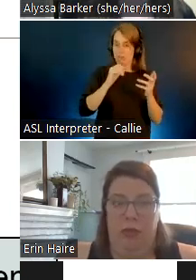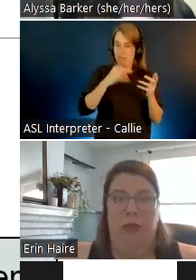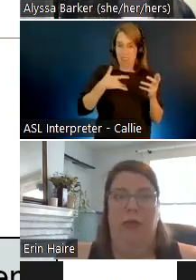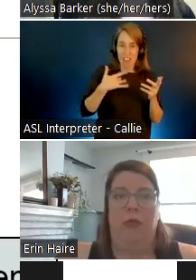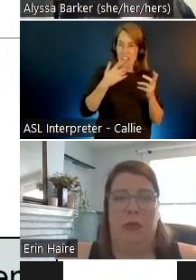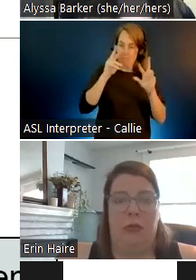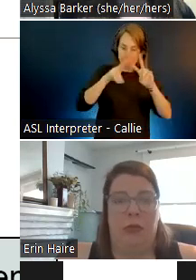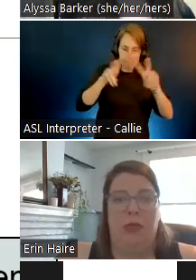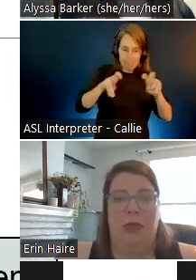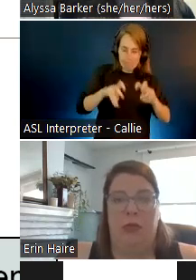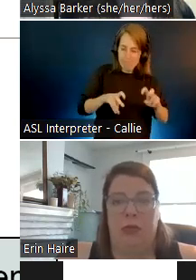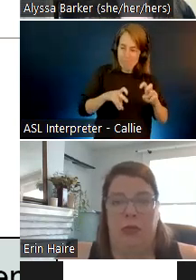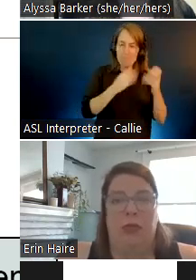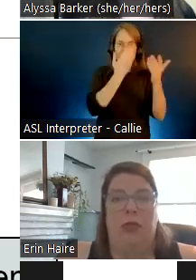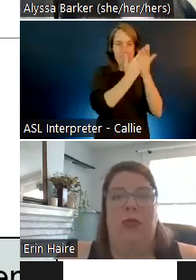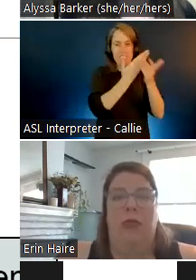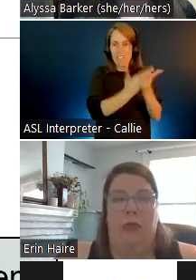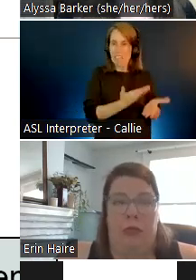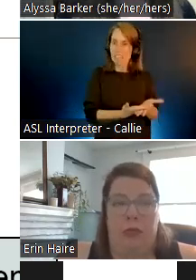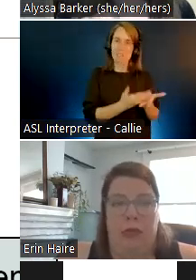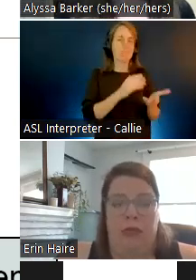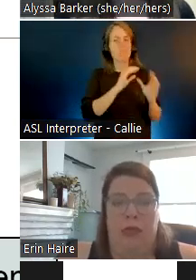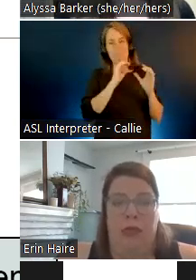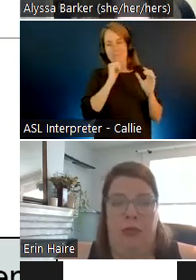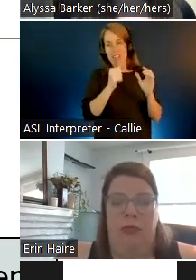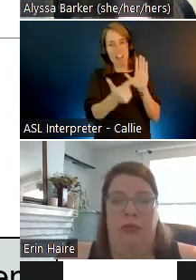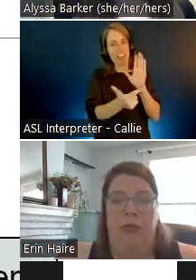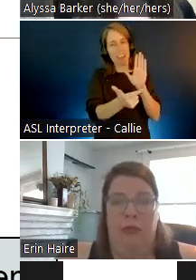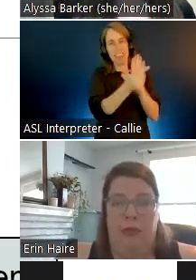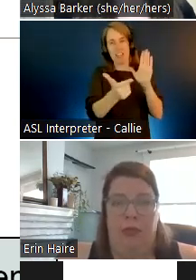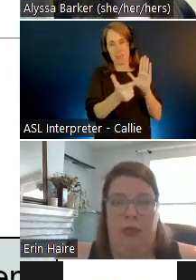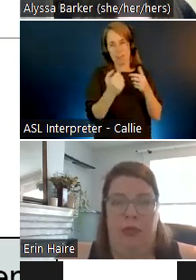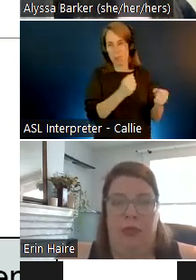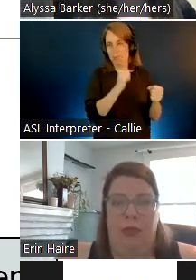violation for us to take it to court but the person who filed has every right to take that